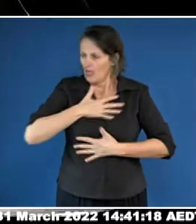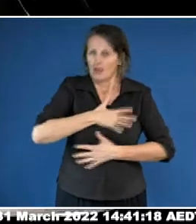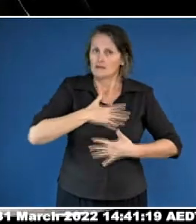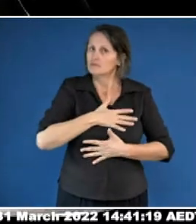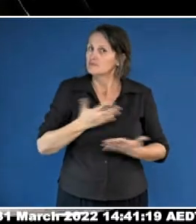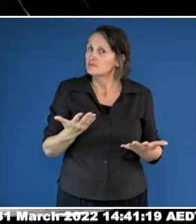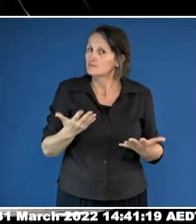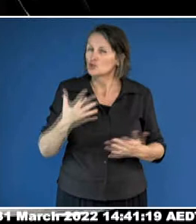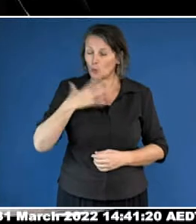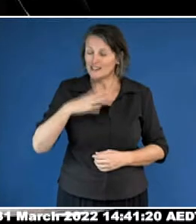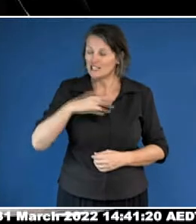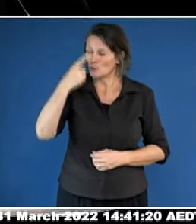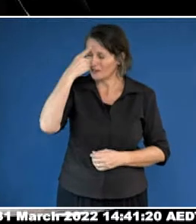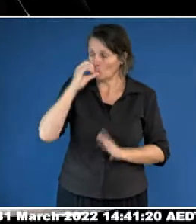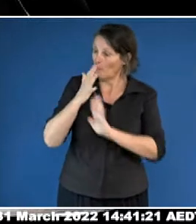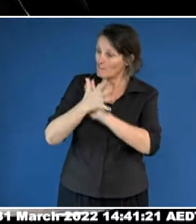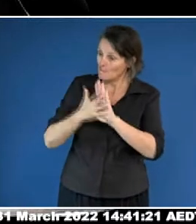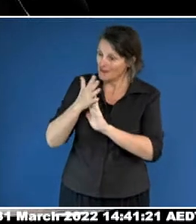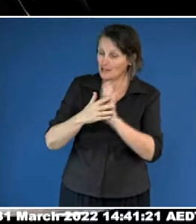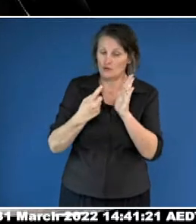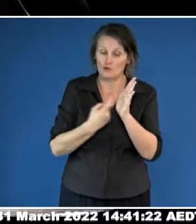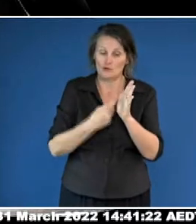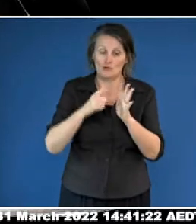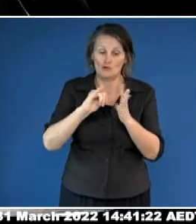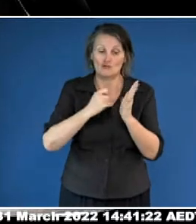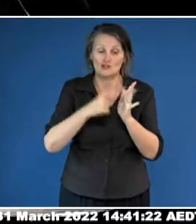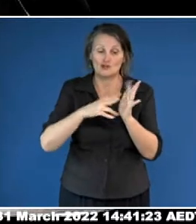level, and I think this is what WWDA has been advocating for a very long time, is that